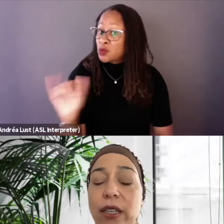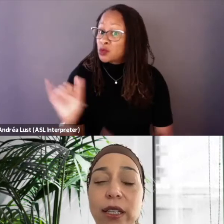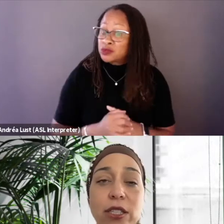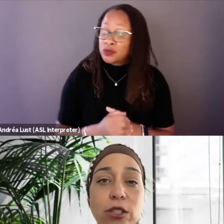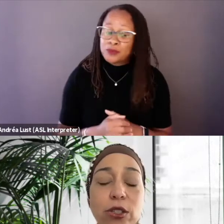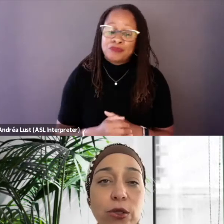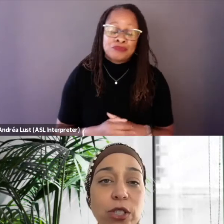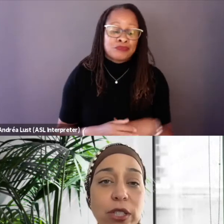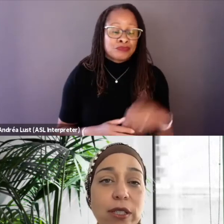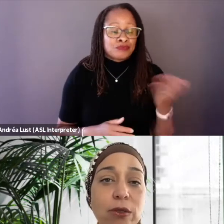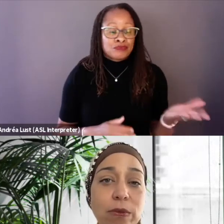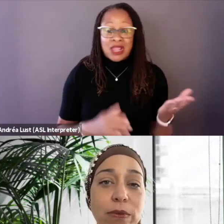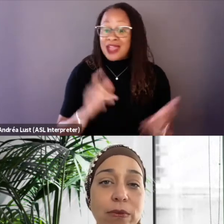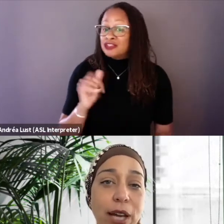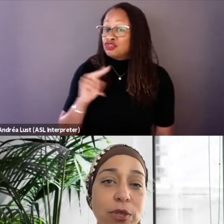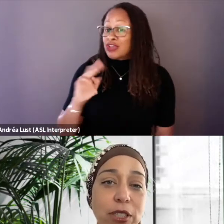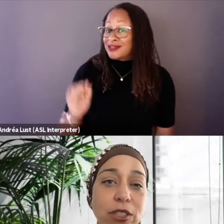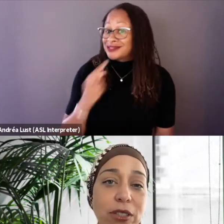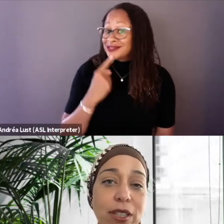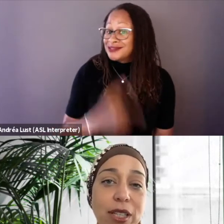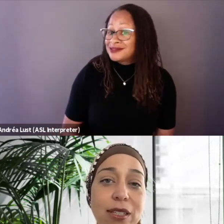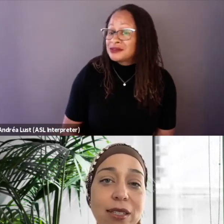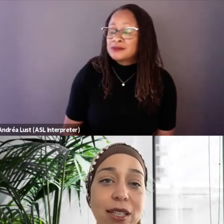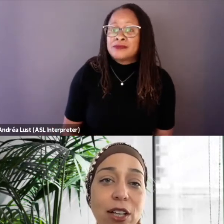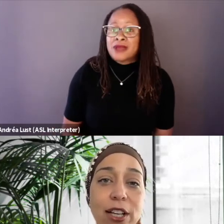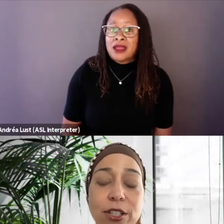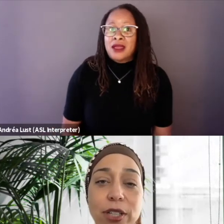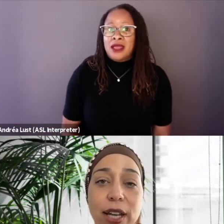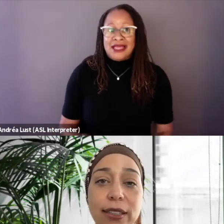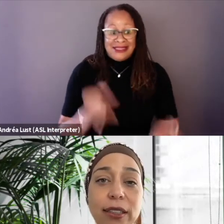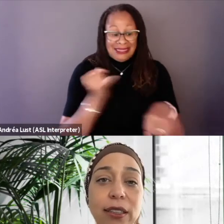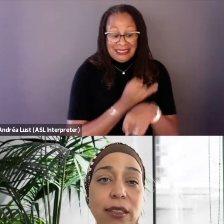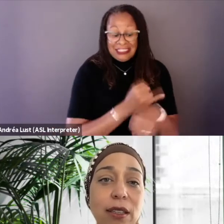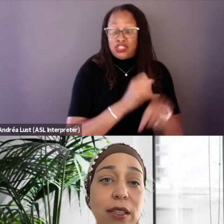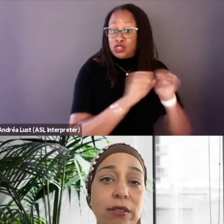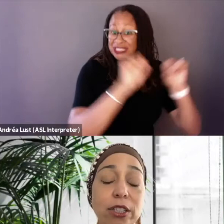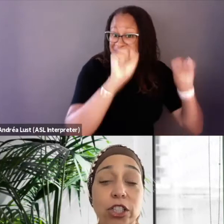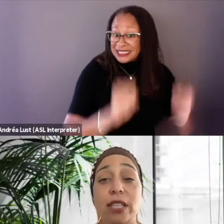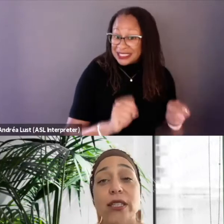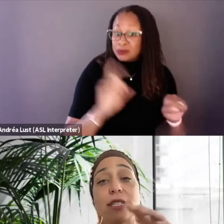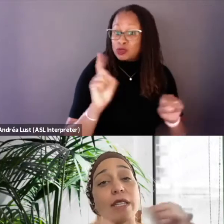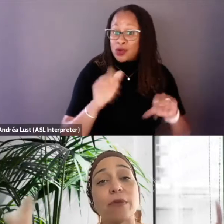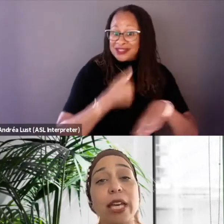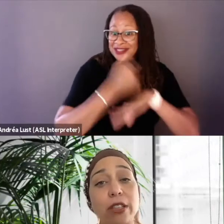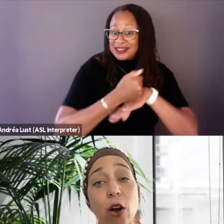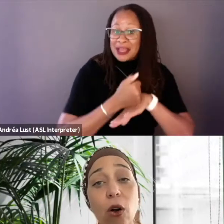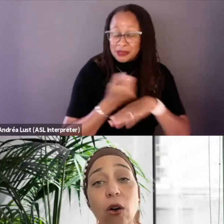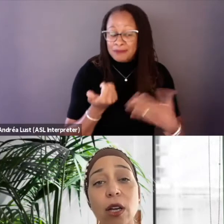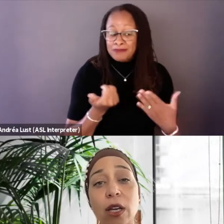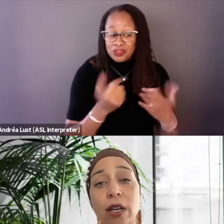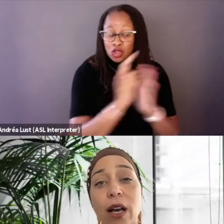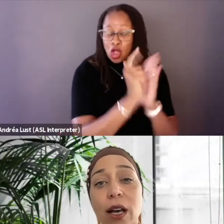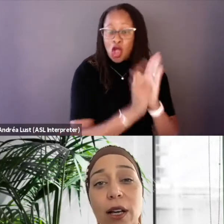the institutions by which these laws are enacted, the justice system as a whole,